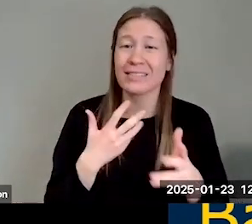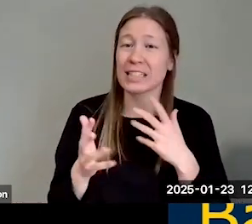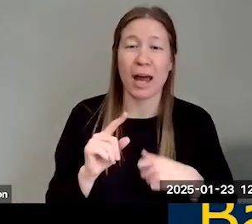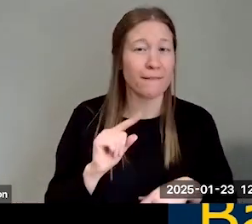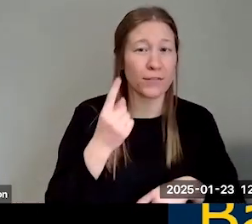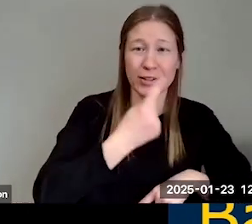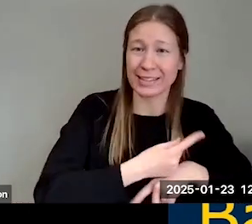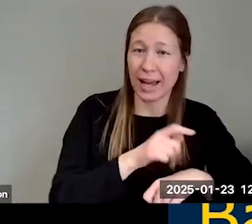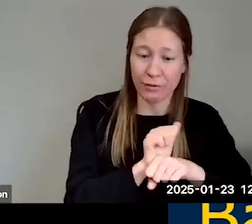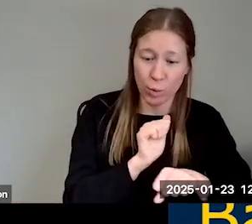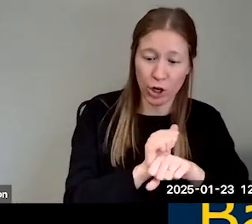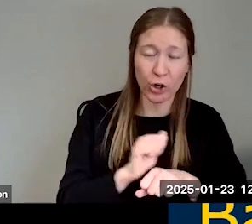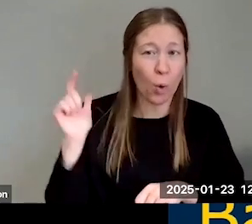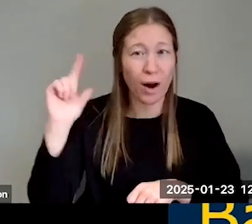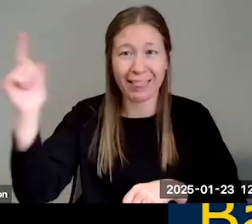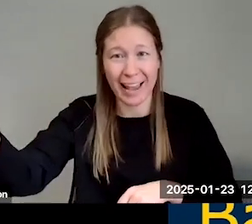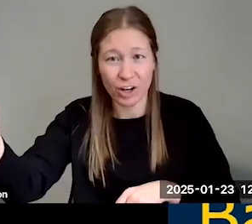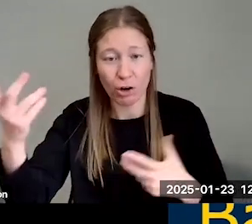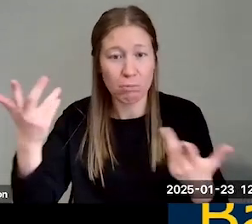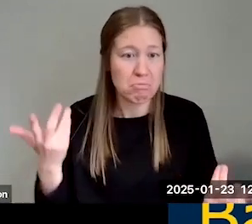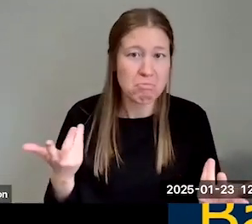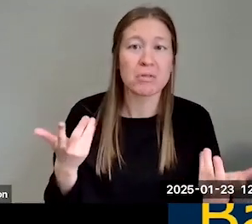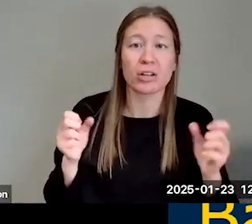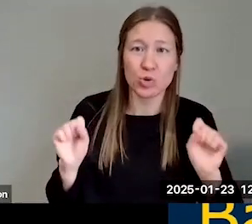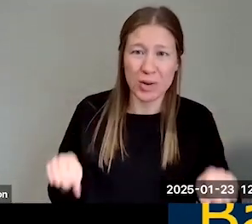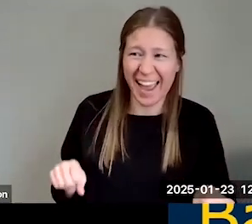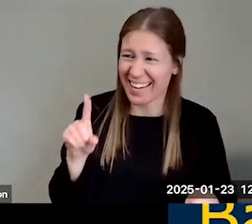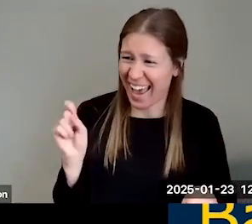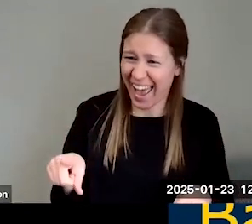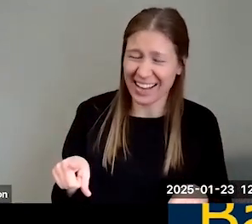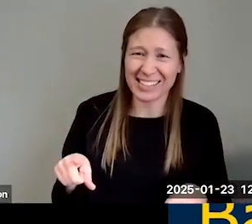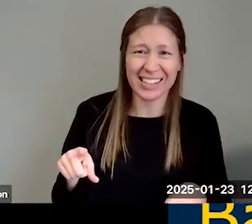"Is there anything that would help you to be successful?" Check in about six months later